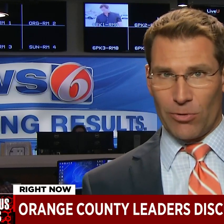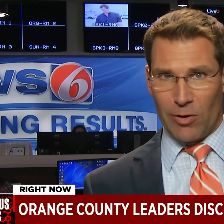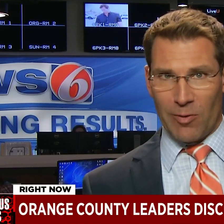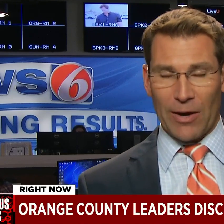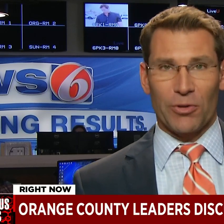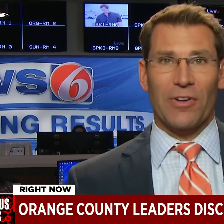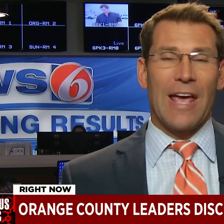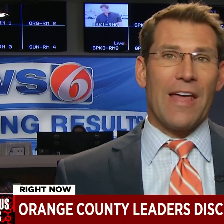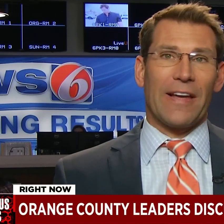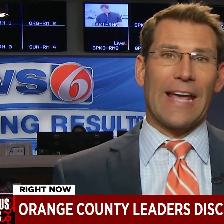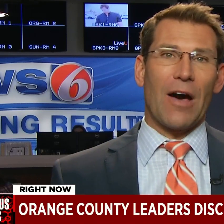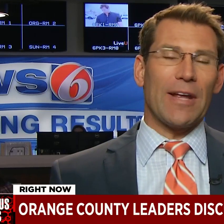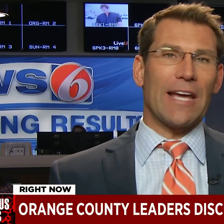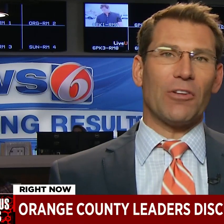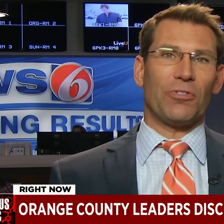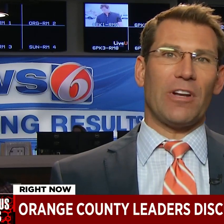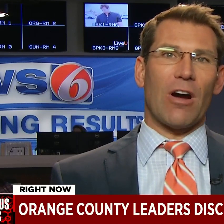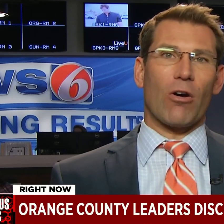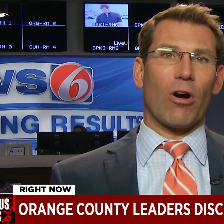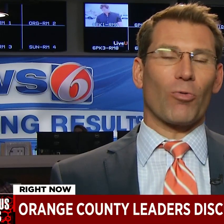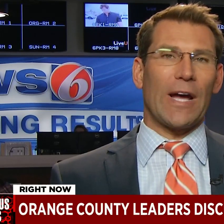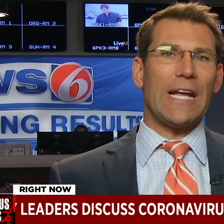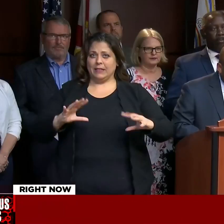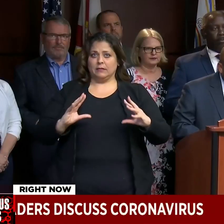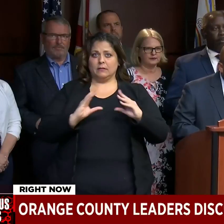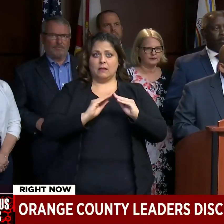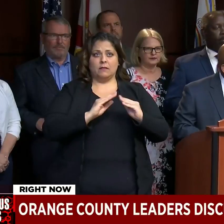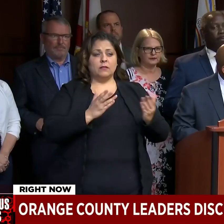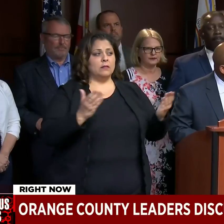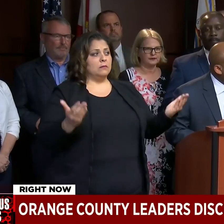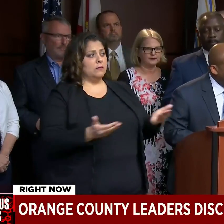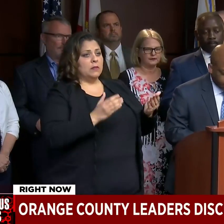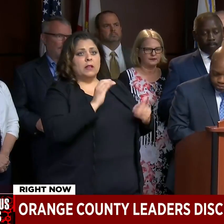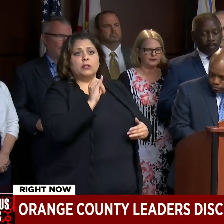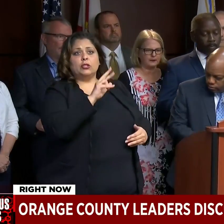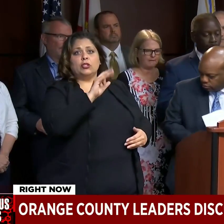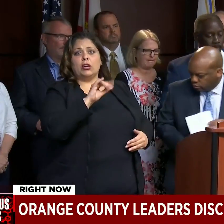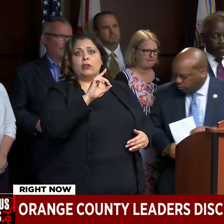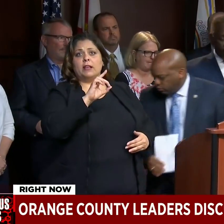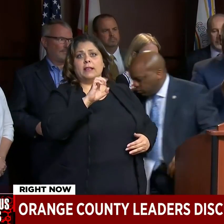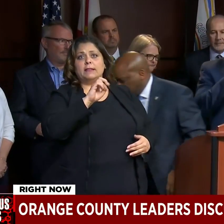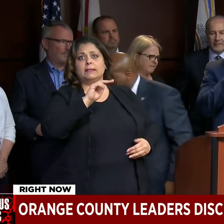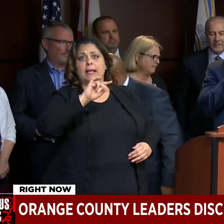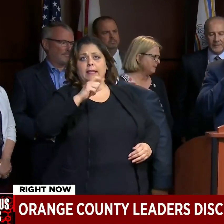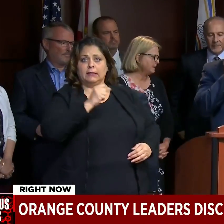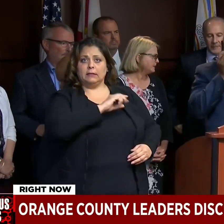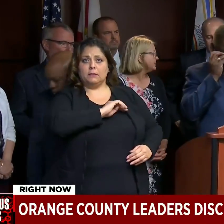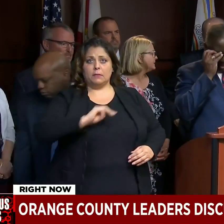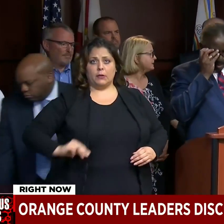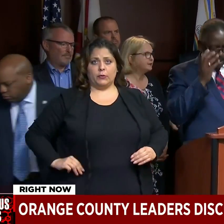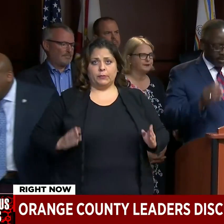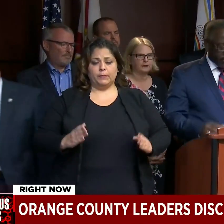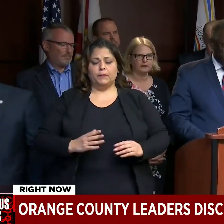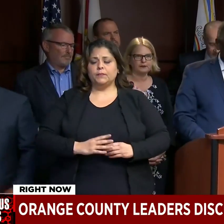FINISHED A PRESS CONFERENCE SAYING THEY’RE READY FOR THIS. ORANGE COUNTY WILL SET UP A SAYING THEY’RE READY FOR THIS. ORANGE COUNTY WILL SET UP A HOTLINE BY TOMORROW FOR PEOPLE ORANGE COUNTY WILL SET UP A HOTLINE BY TOMORROW FOR PEOPLE TO CALL IF THEY HAVE ANY HOTLINE BY TOMORROW FOR PEOPLE TO CALL IF THEY HAVE ANY CONCERNS ABOUT THE CORONAVIRUS. TO CALL IF THEY HAVE ANY CONCERNS ABOUT THE CORONAVIRUS. THE COUNTY AND THE CITY ARE